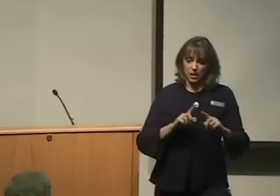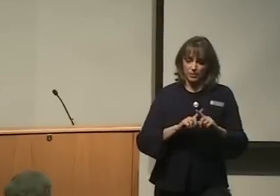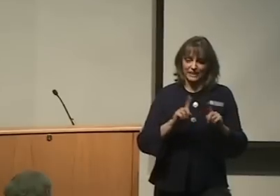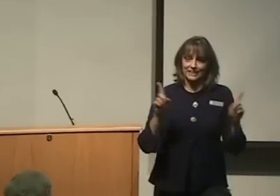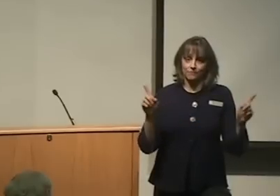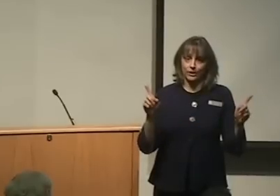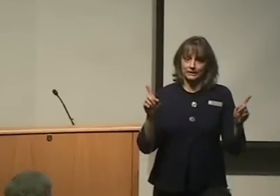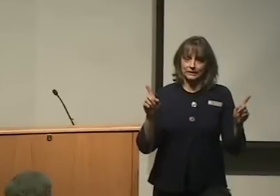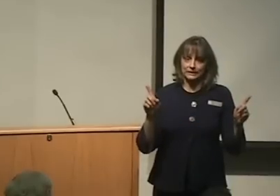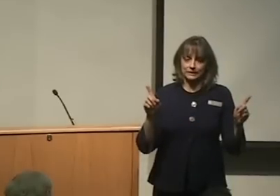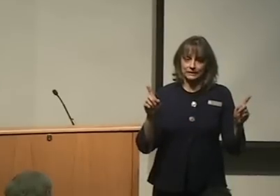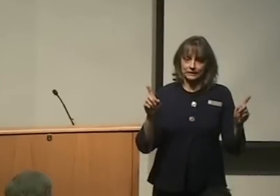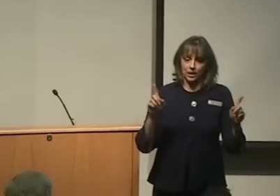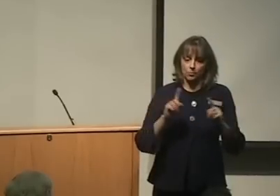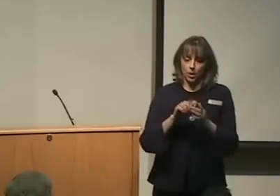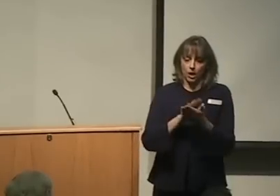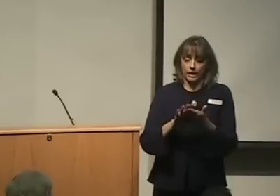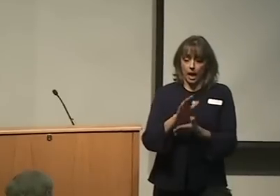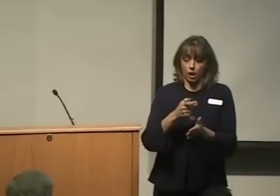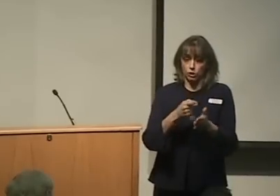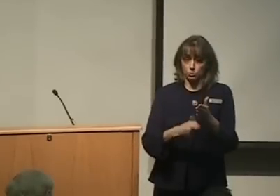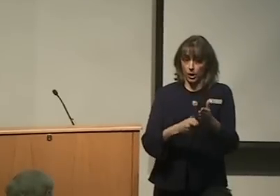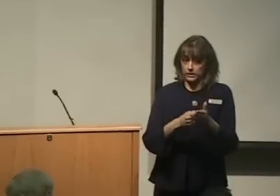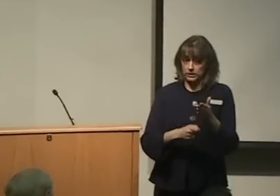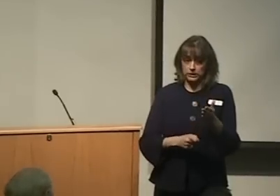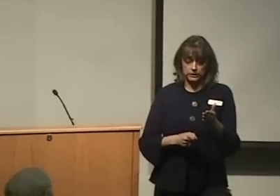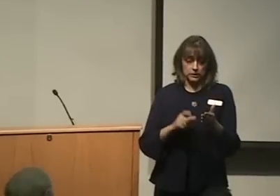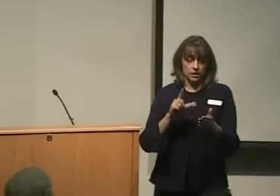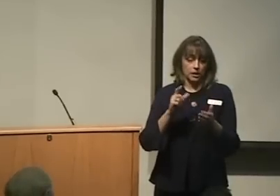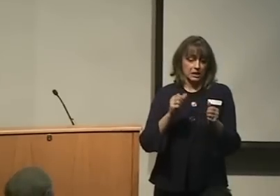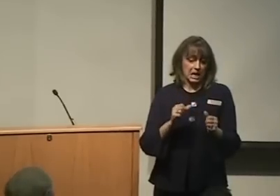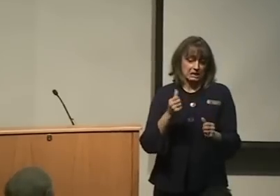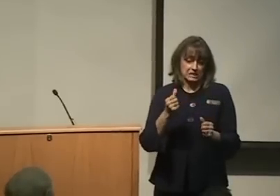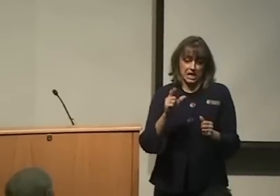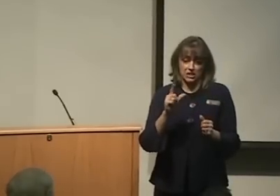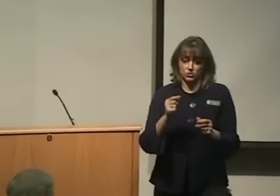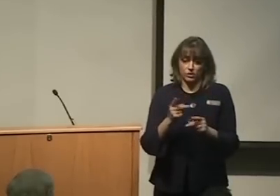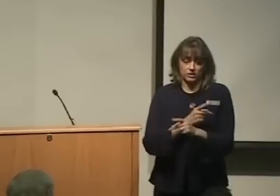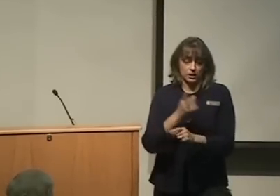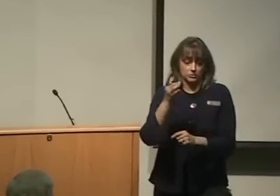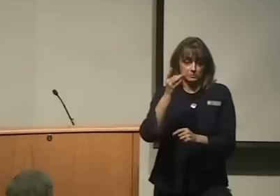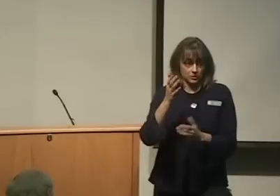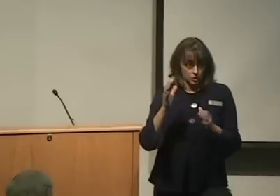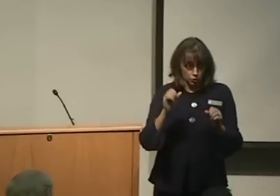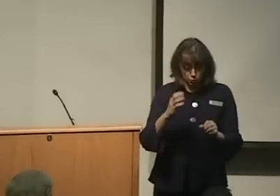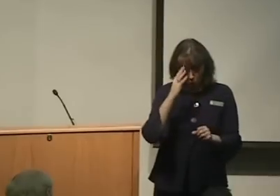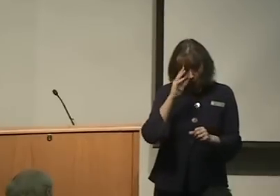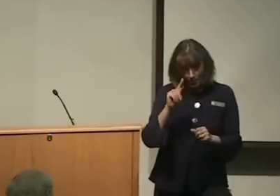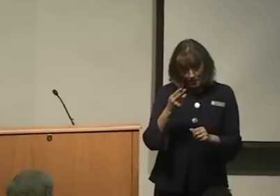of course, ten or twenty times. And, of course, now, I know you all can do math, the competition is free.